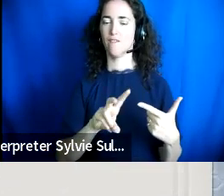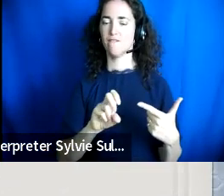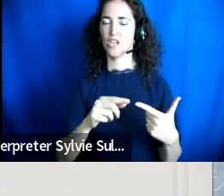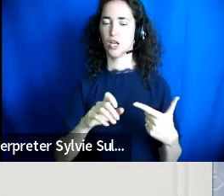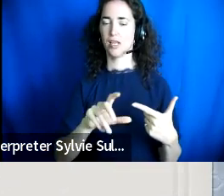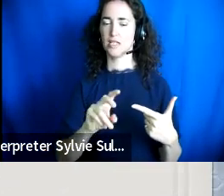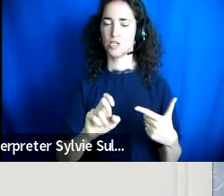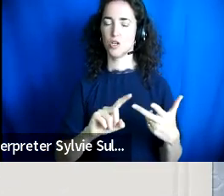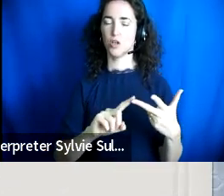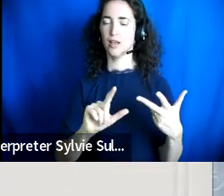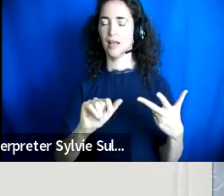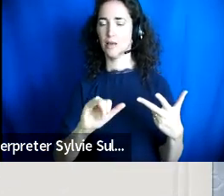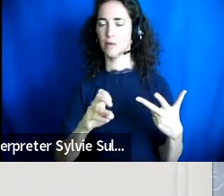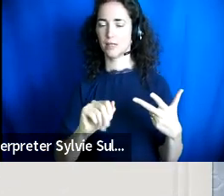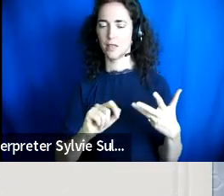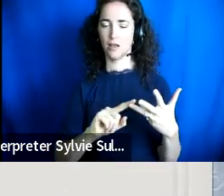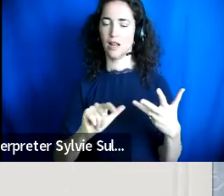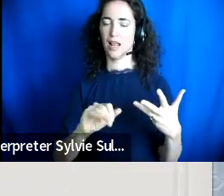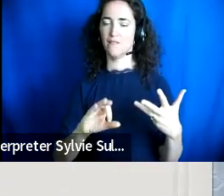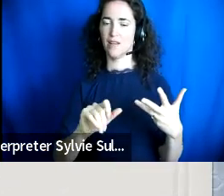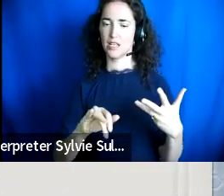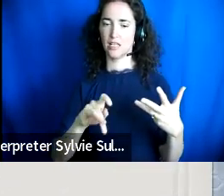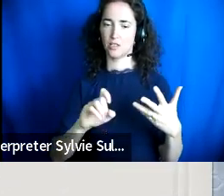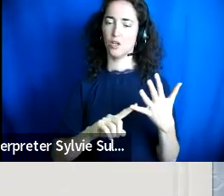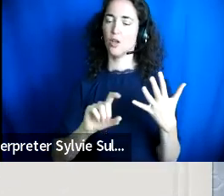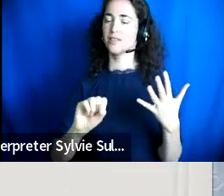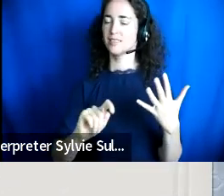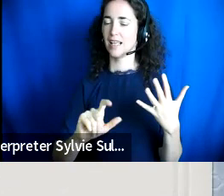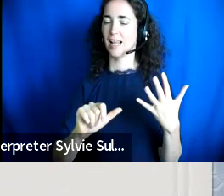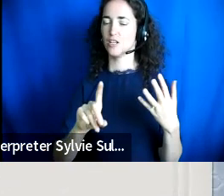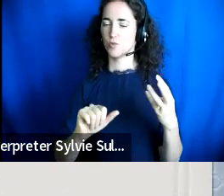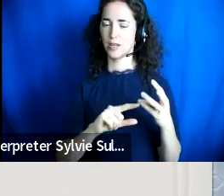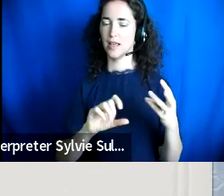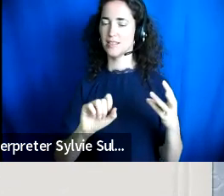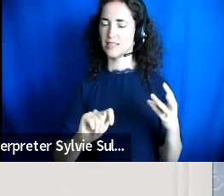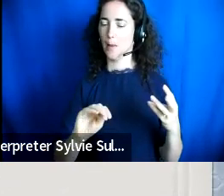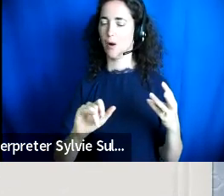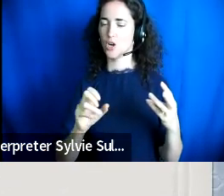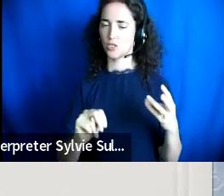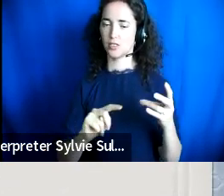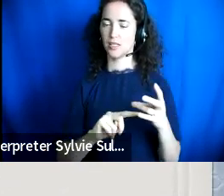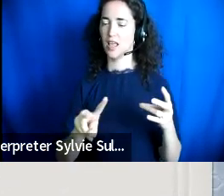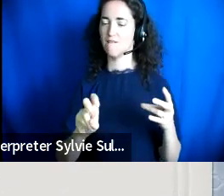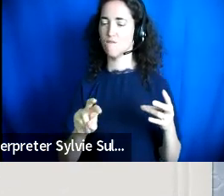Landry, St. Martin, and vermilion. so a little bit about who we are and what we do.